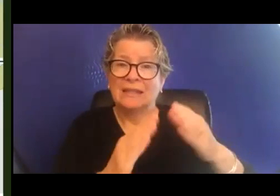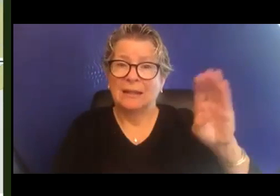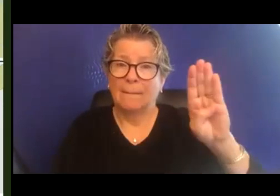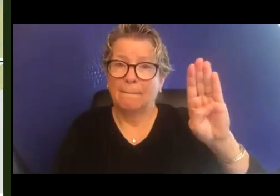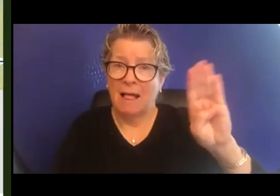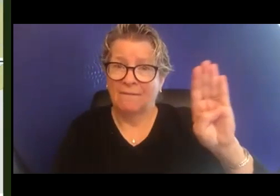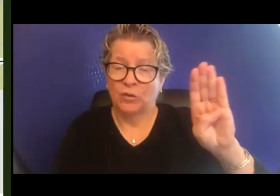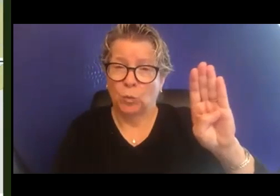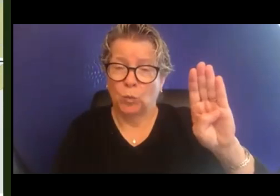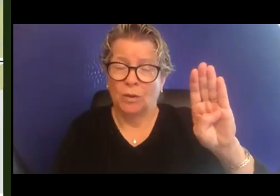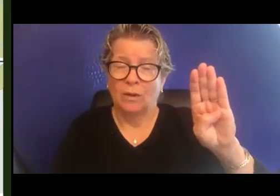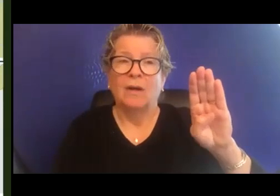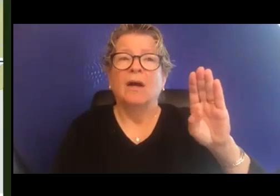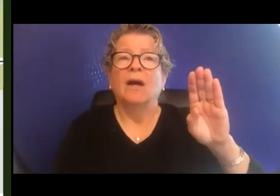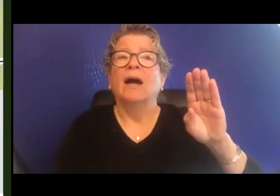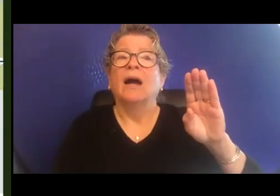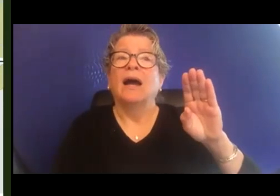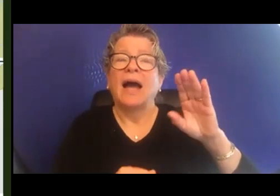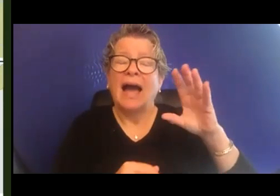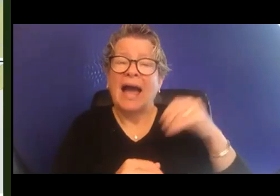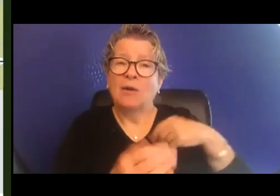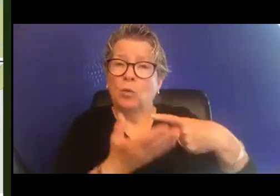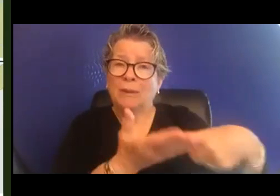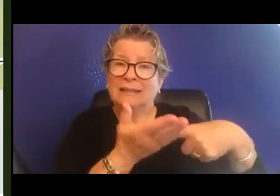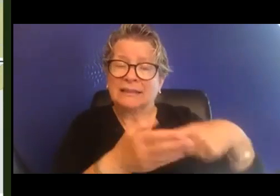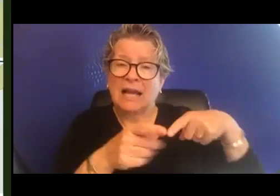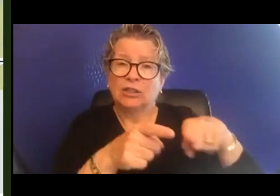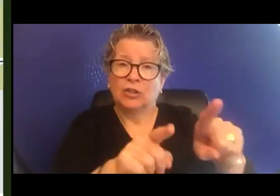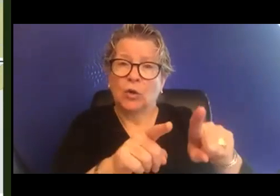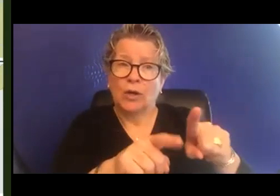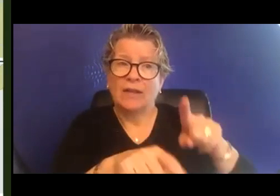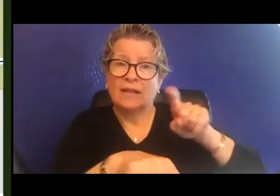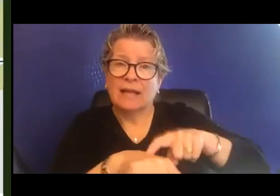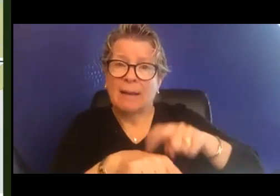discussed during the -- one of the many permits we get from the City of Bellevue.